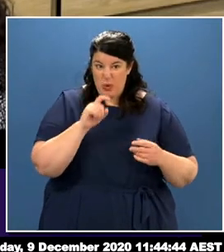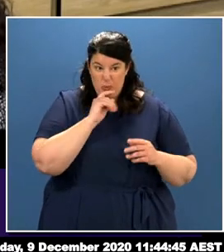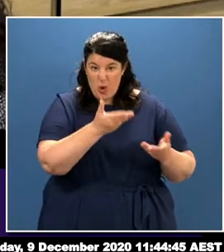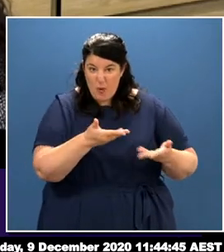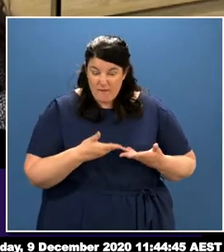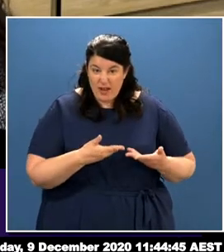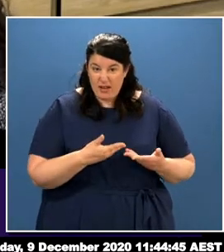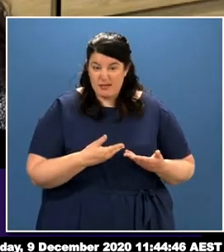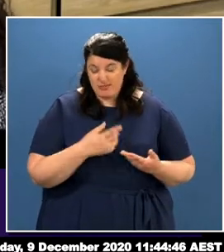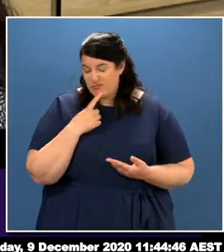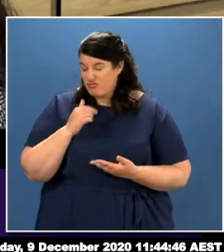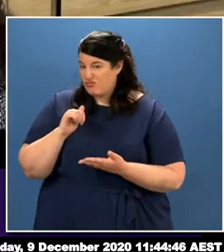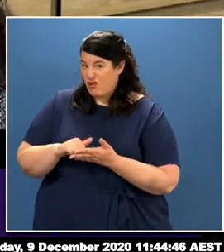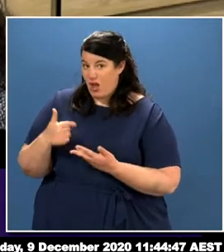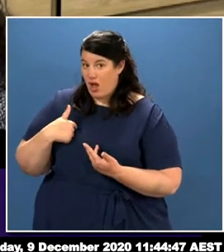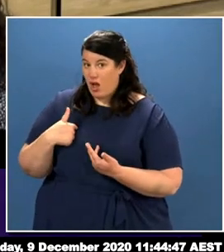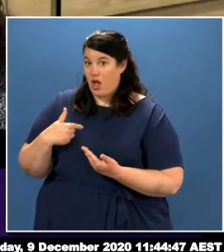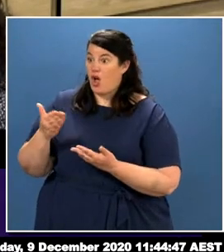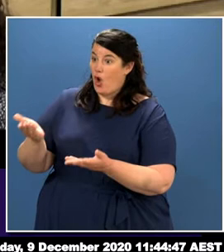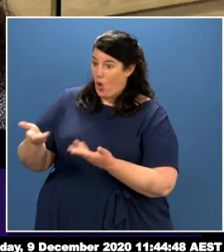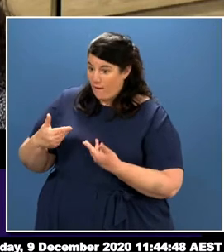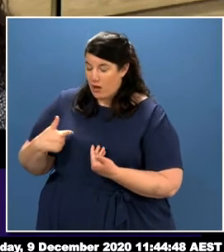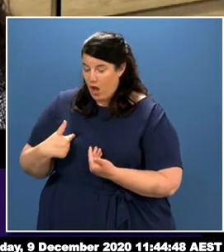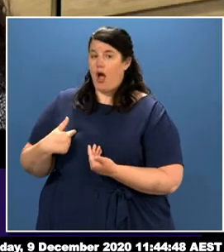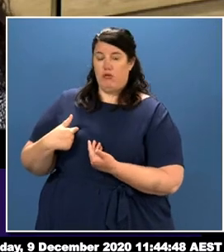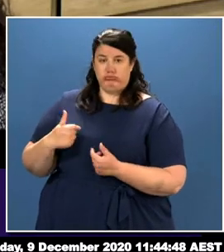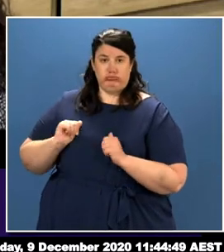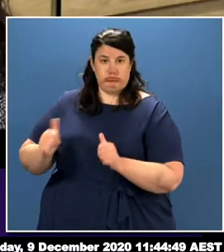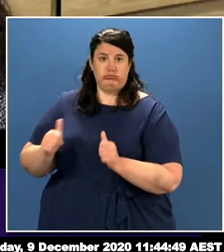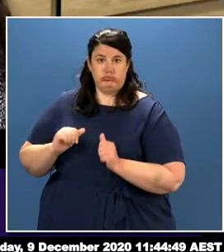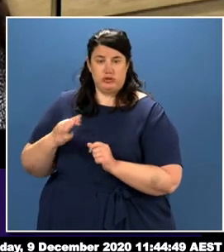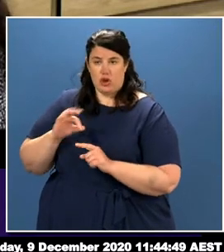That's correct. It was a complete surprise to me.